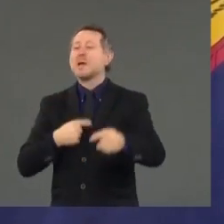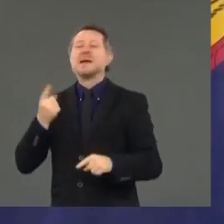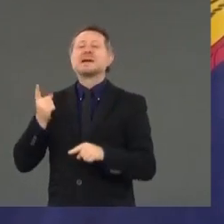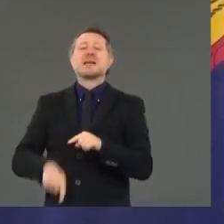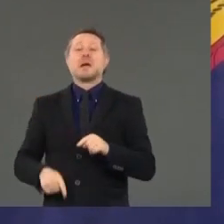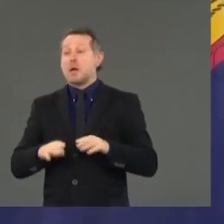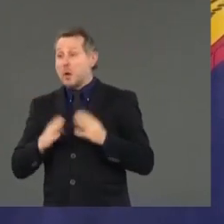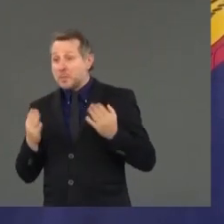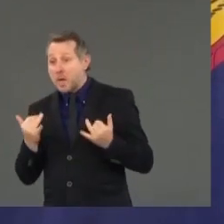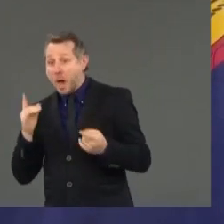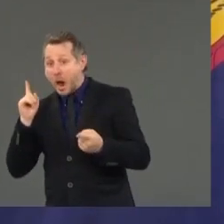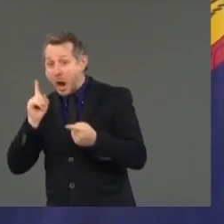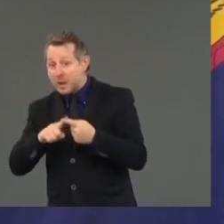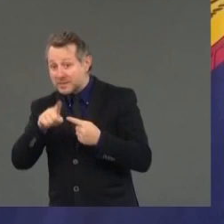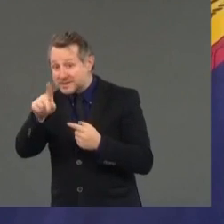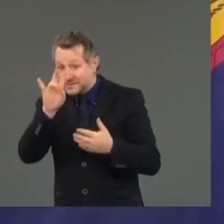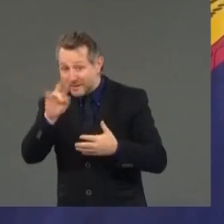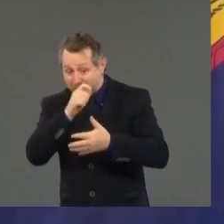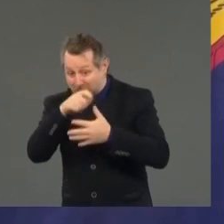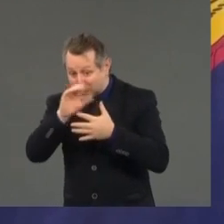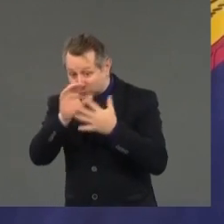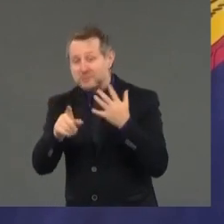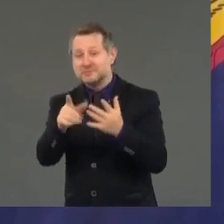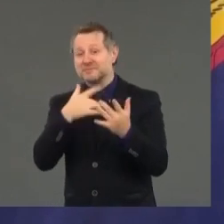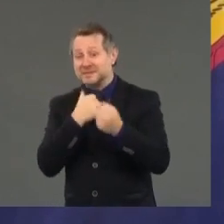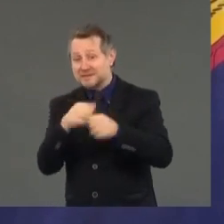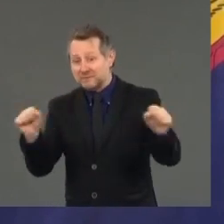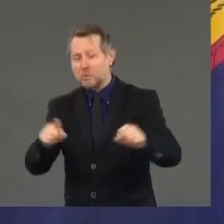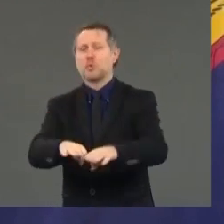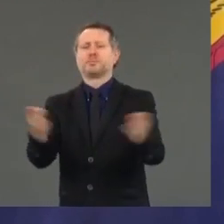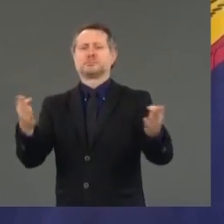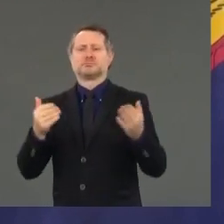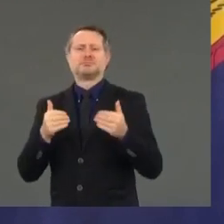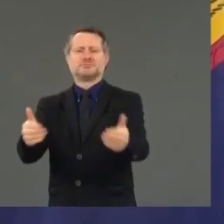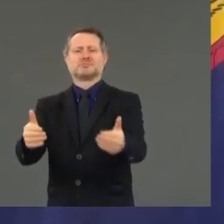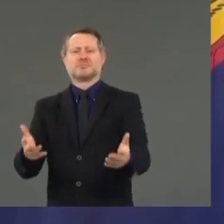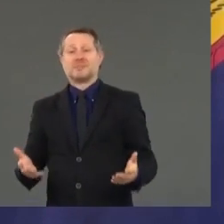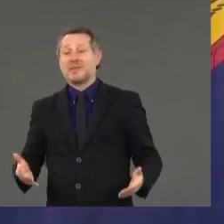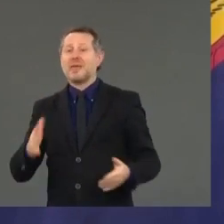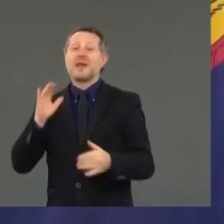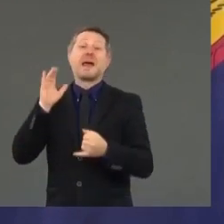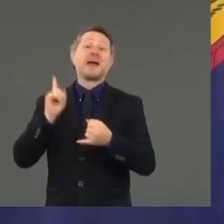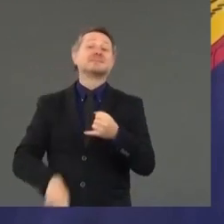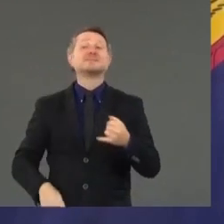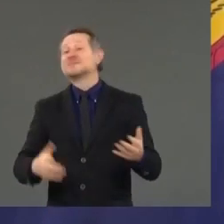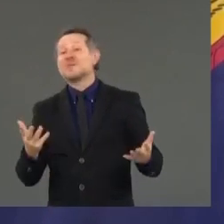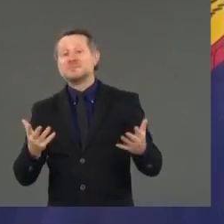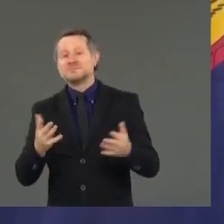YOU DON'T REOPEN UNTIL YOU CAN